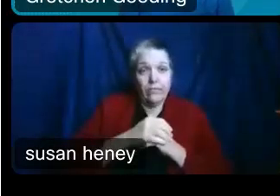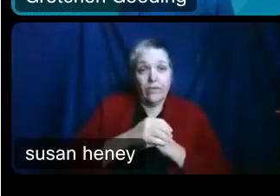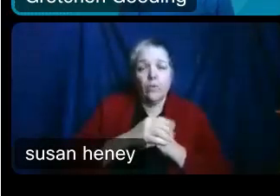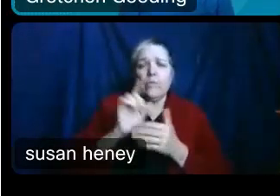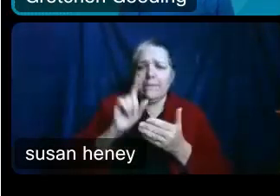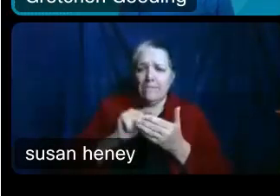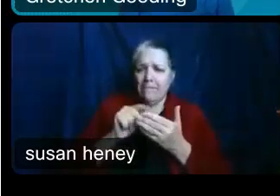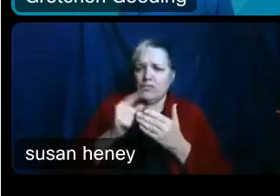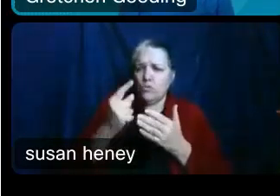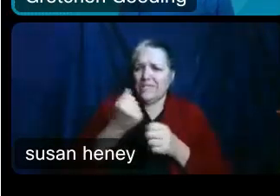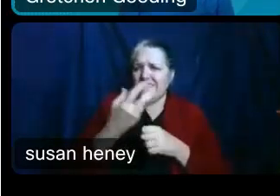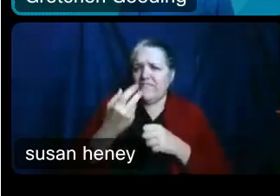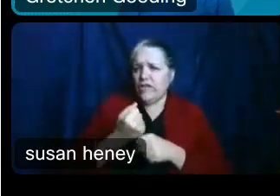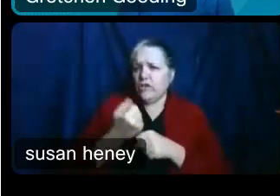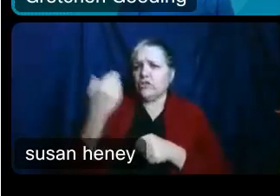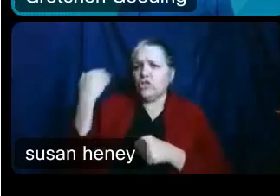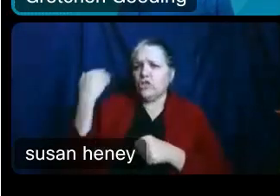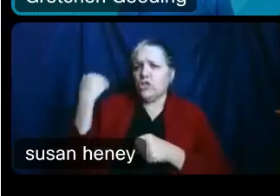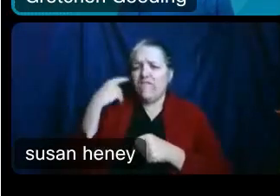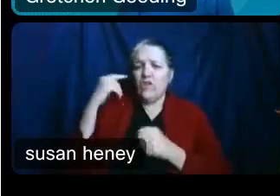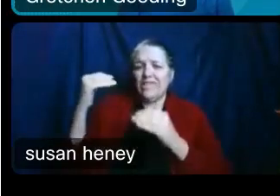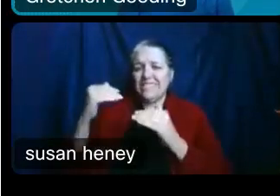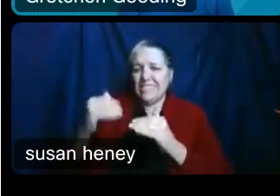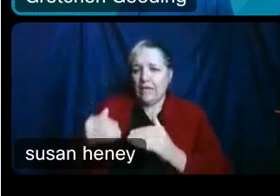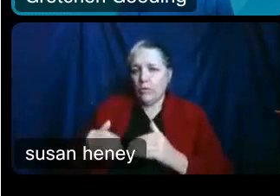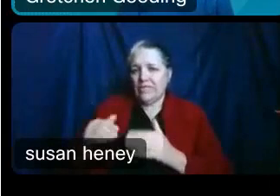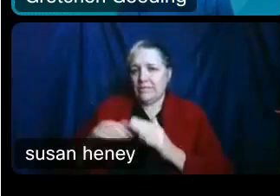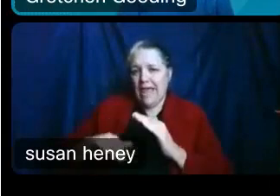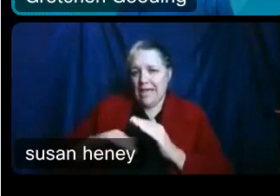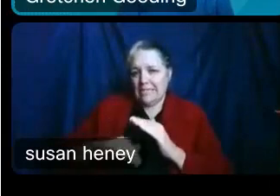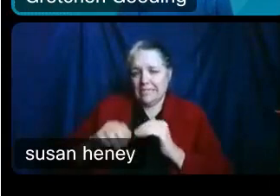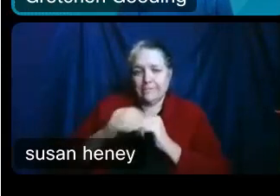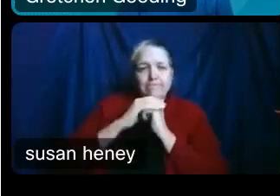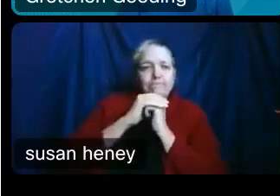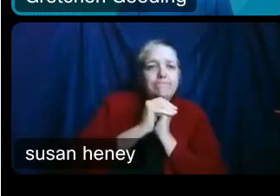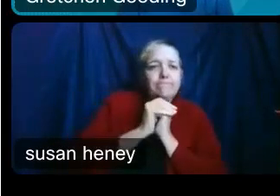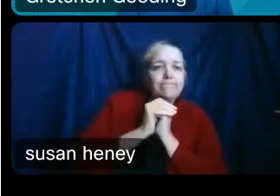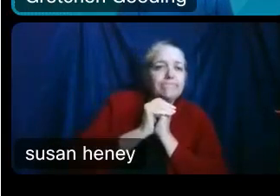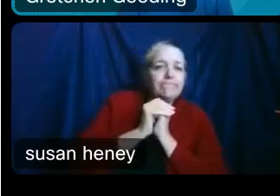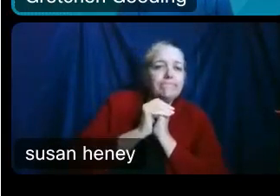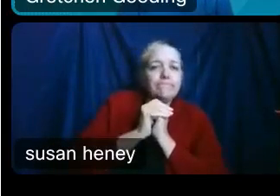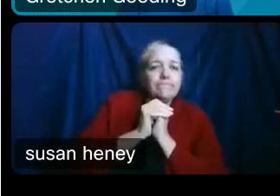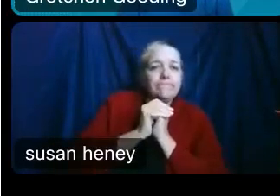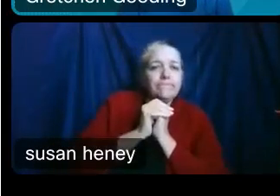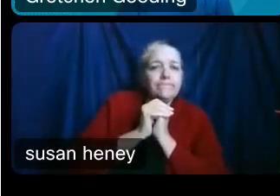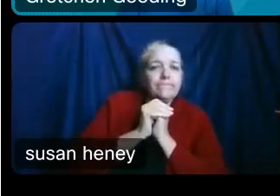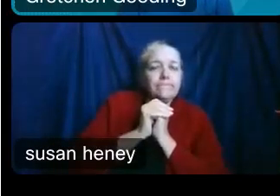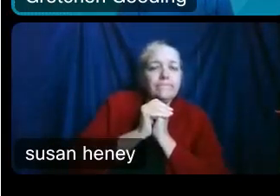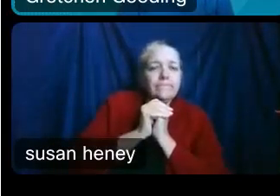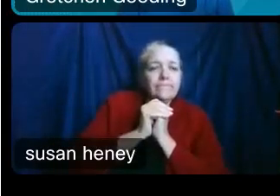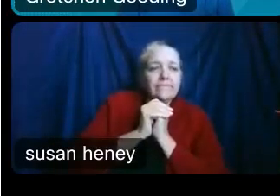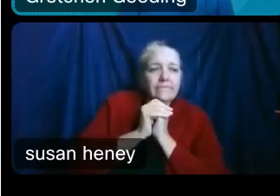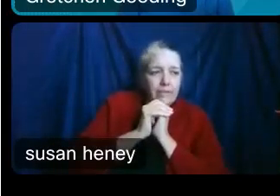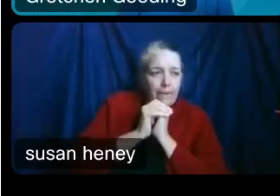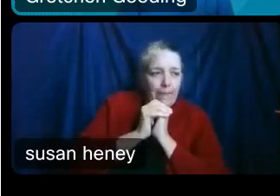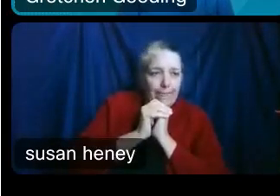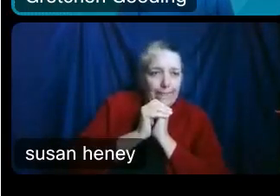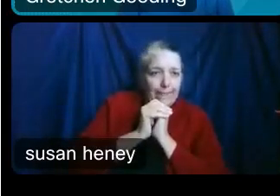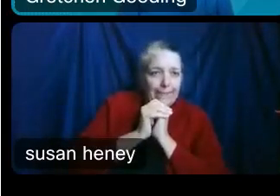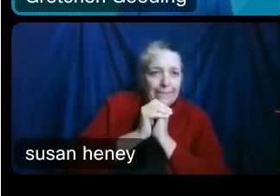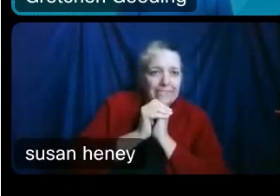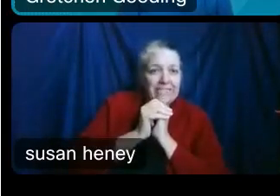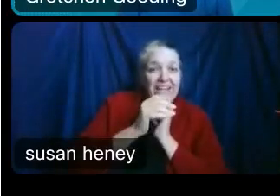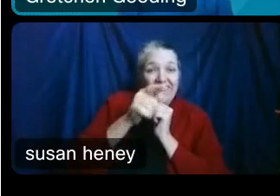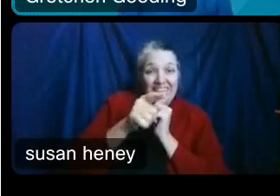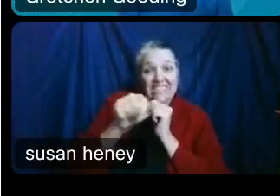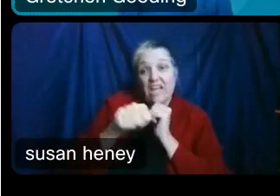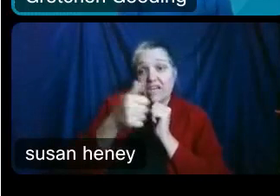several years ago for the sequence-based format. Another tool available to access the ACS data